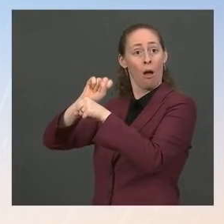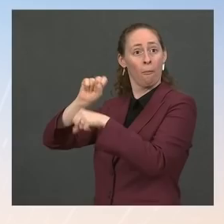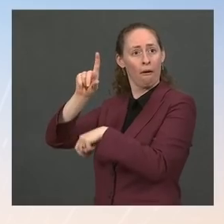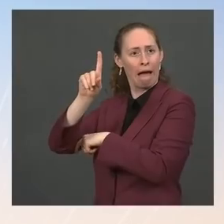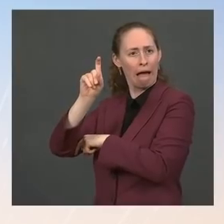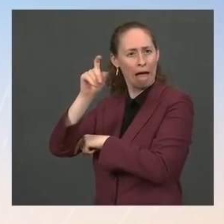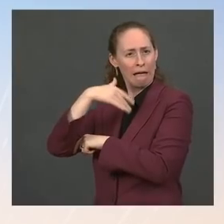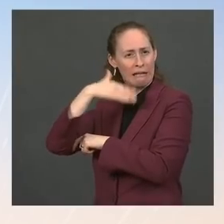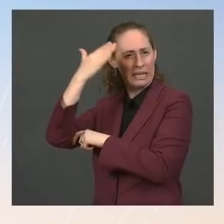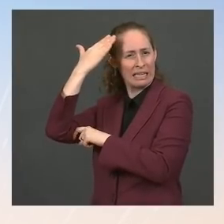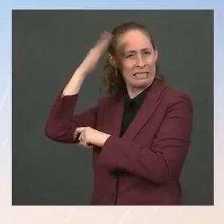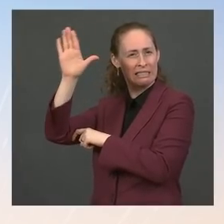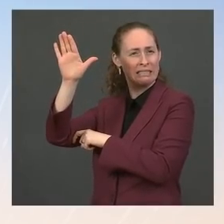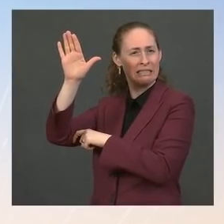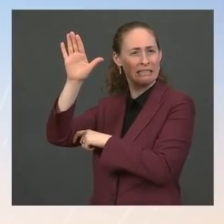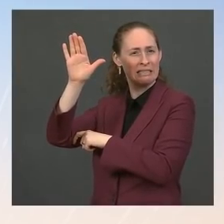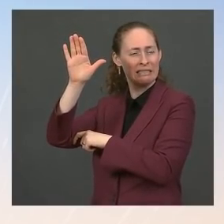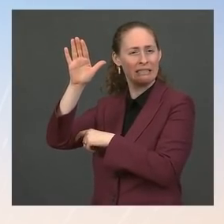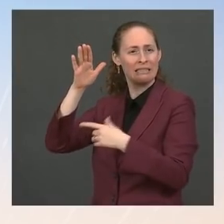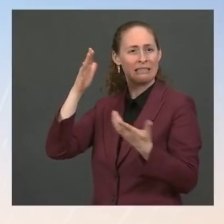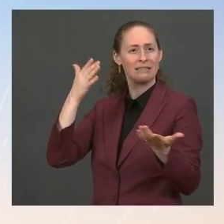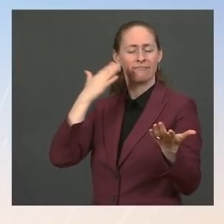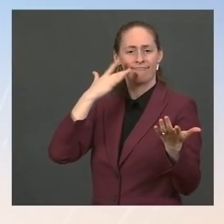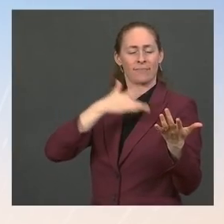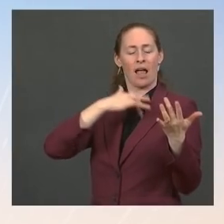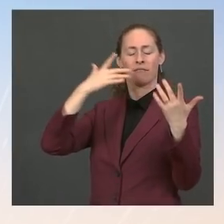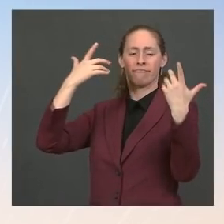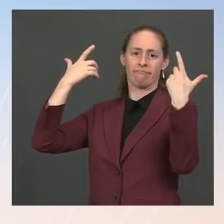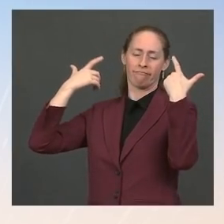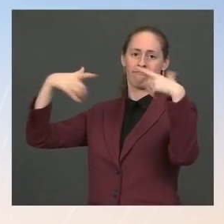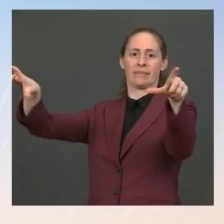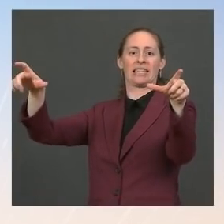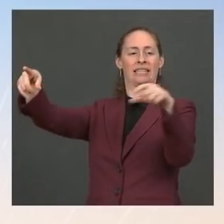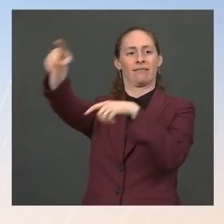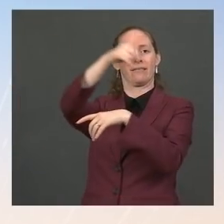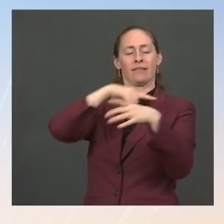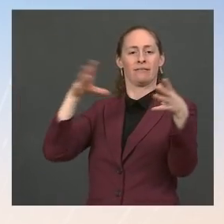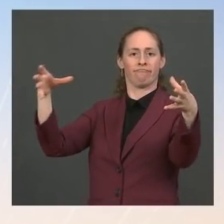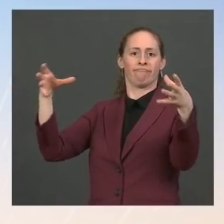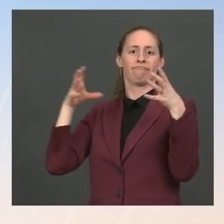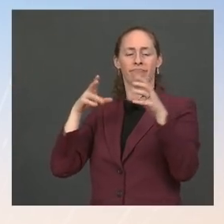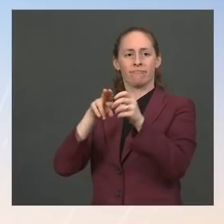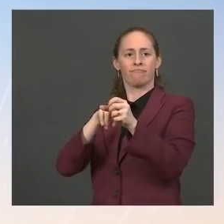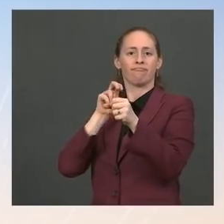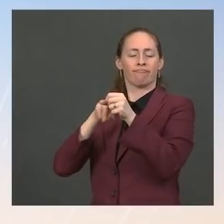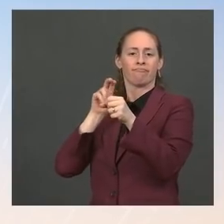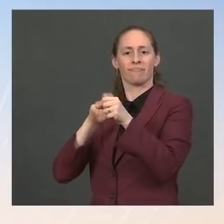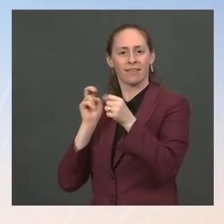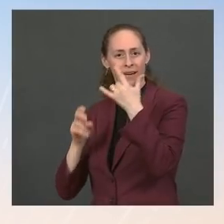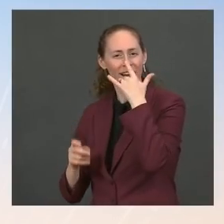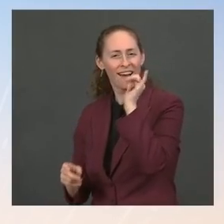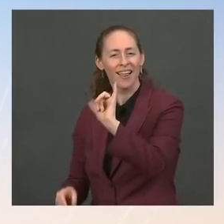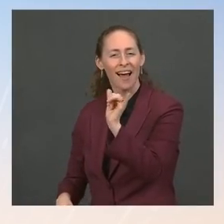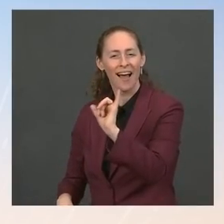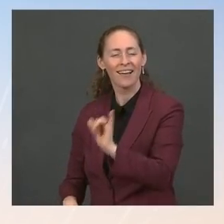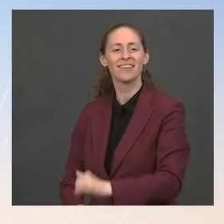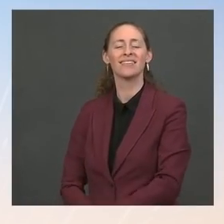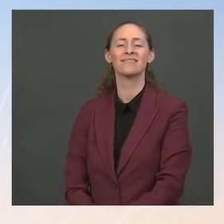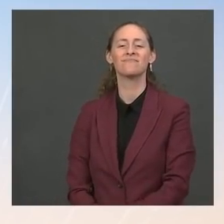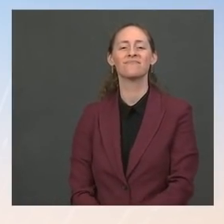Ms. Psaki: Well, we know we've seen labor shortages in some industries. In some industries, that's because they need to have a more competitive package to offer to workers.